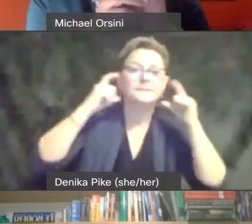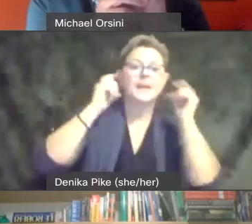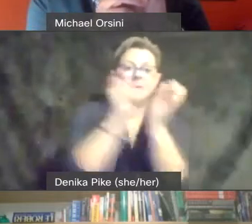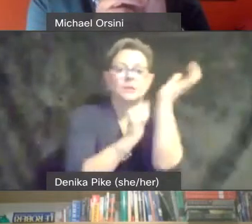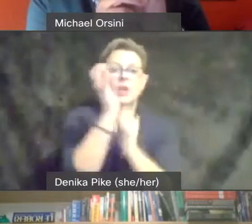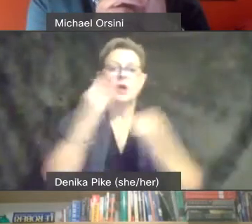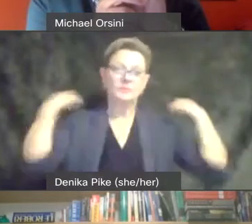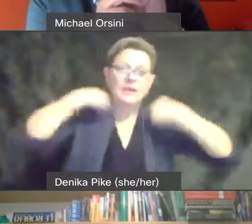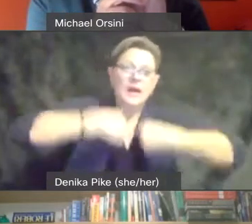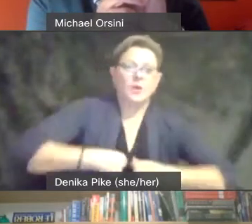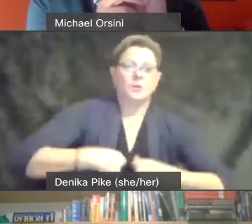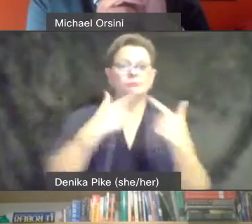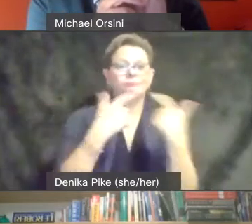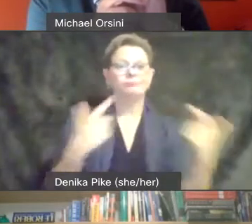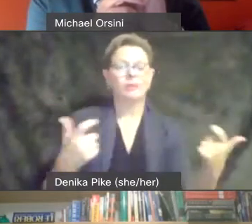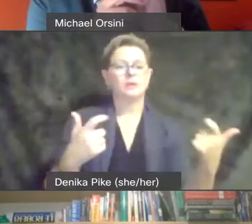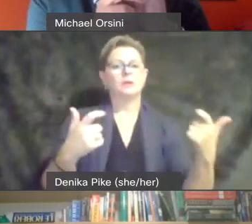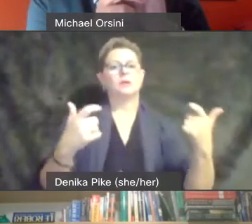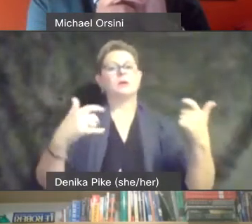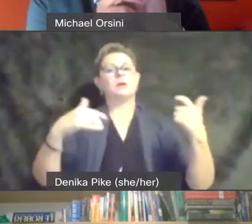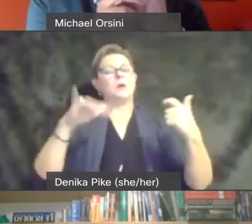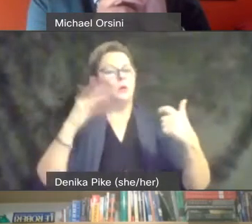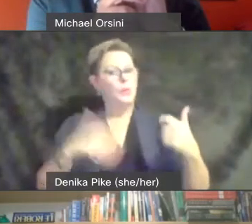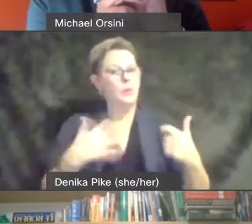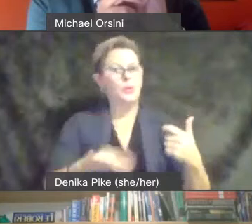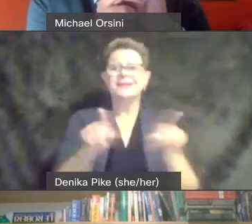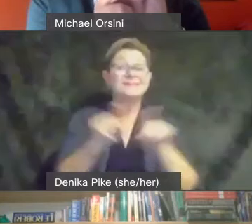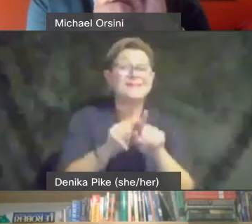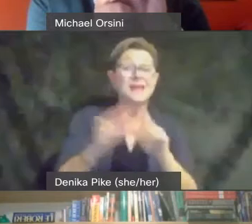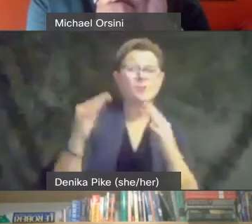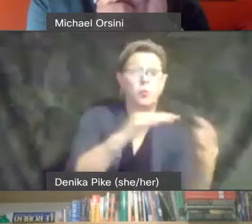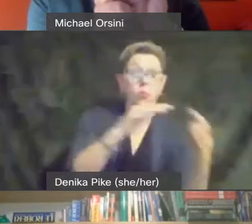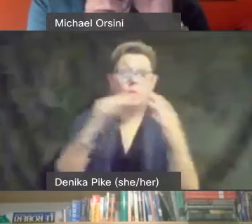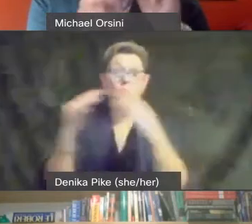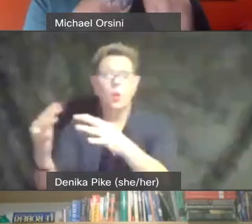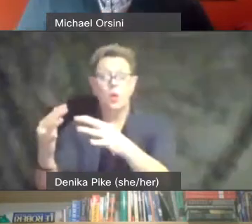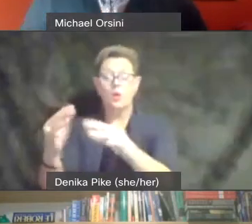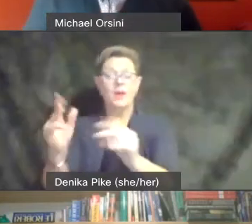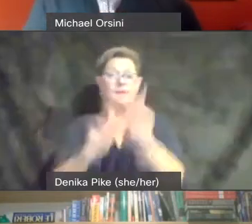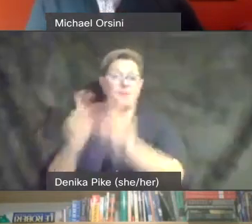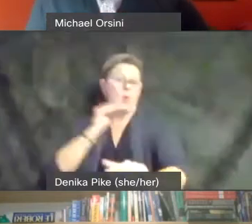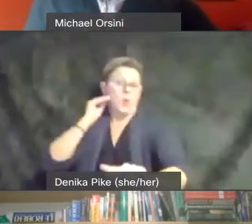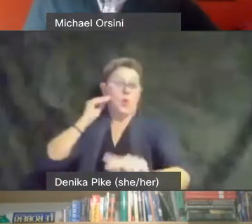Almost like the, the home front, if we were using the metaphor of the award, which have not fussy on but people have been using a lot.